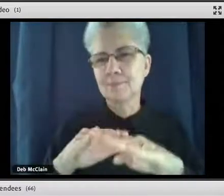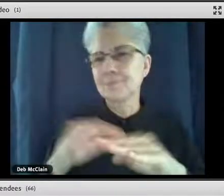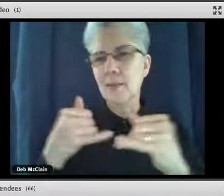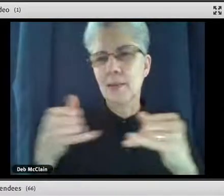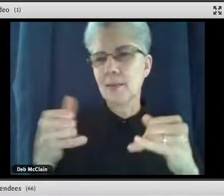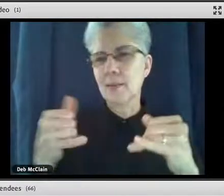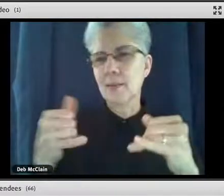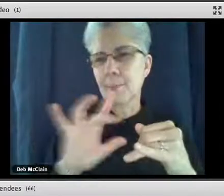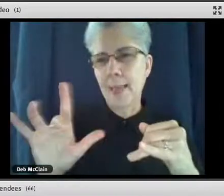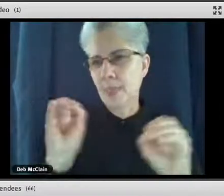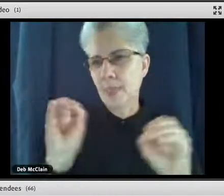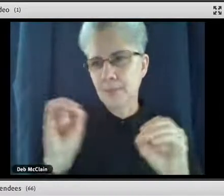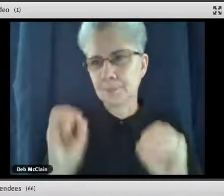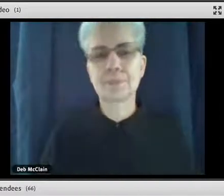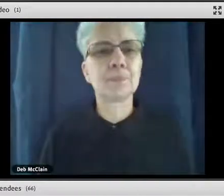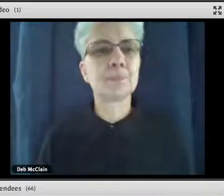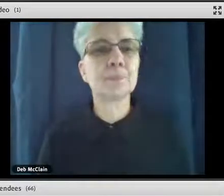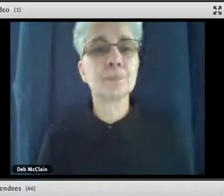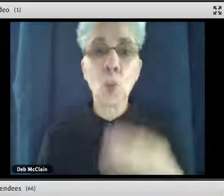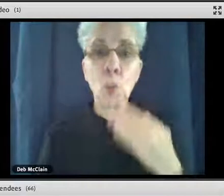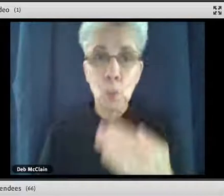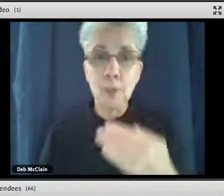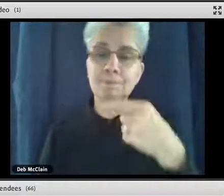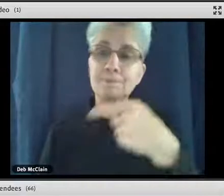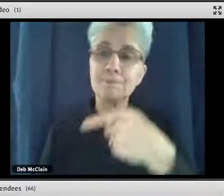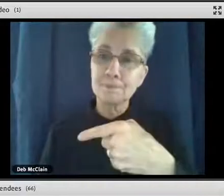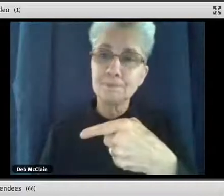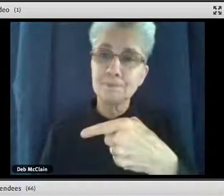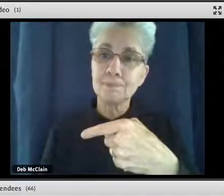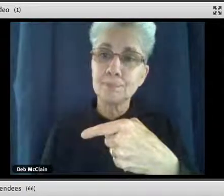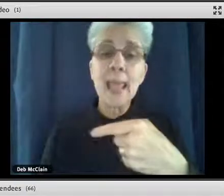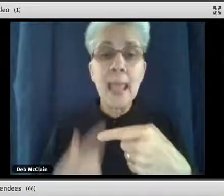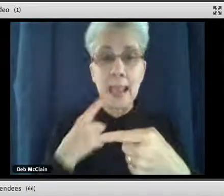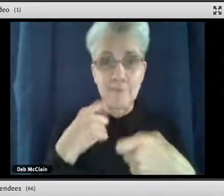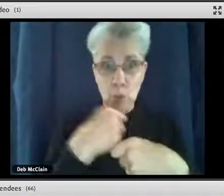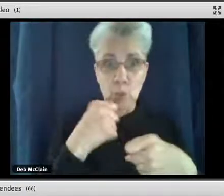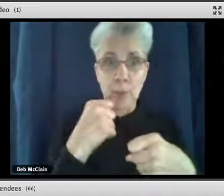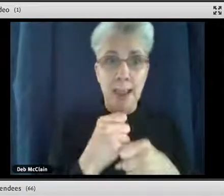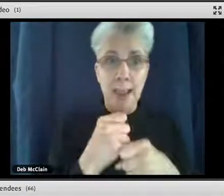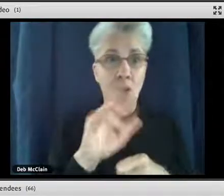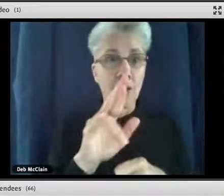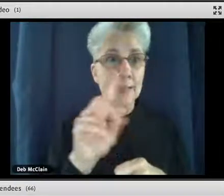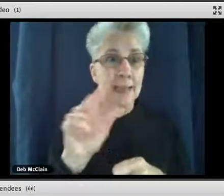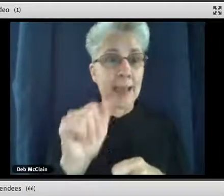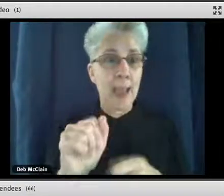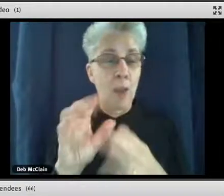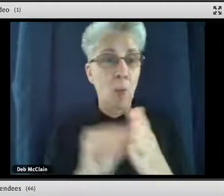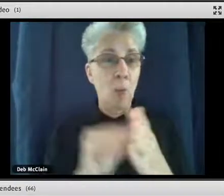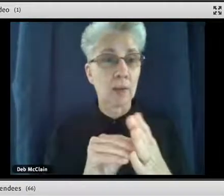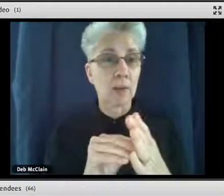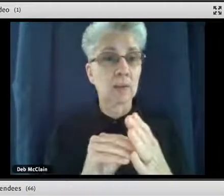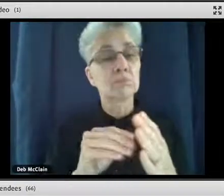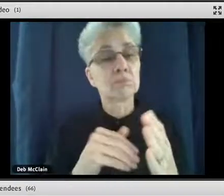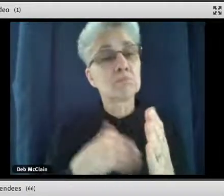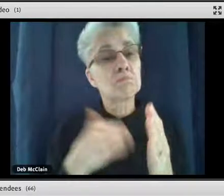That's their way of saying leave it blank. Okay, so good. So if you are creating an RDA record,